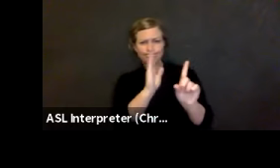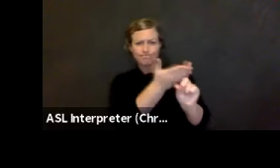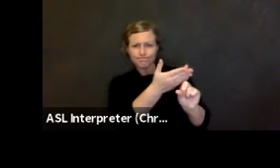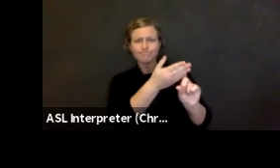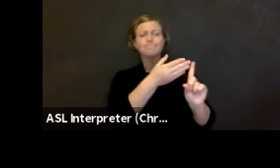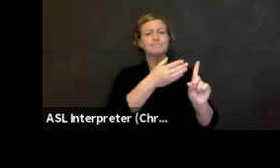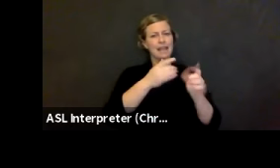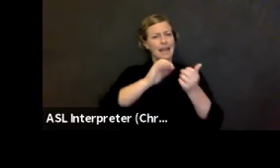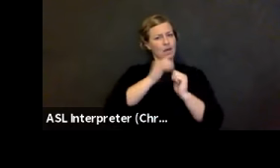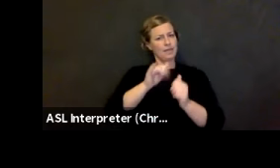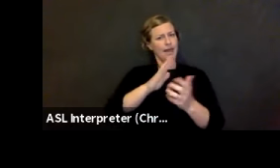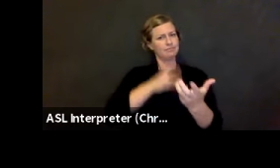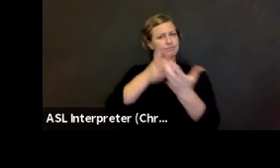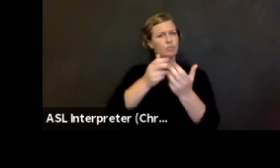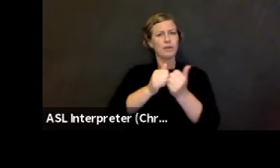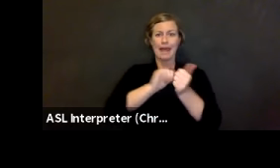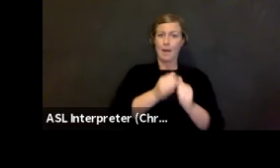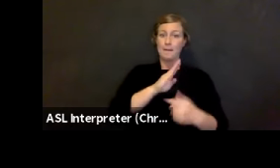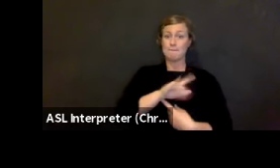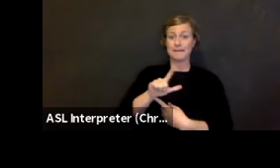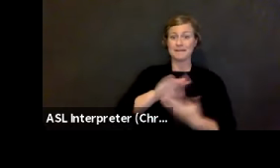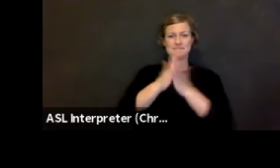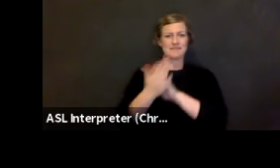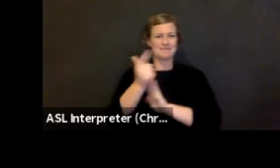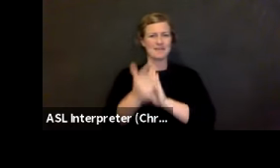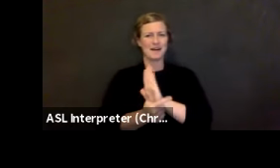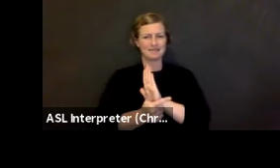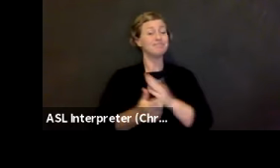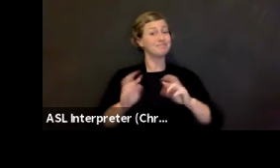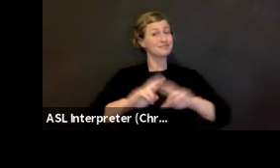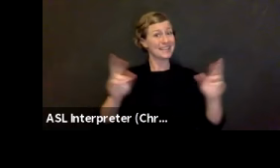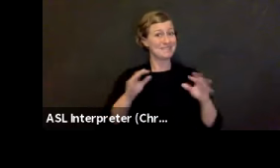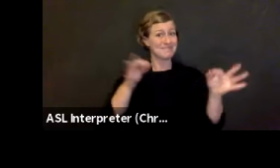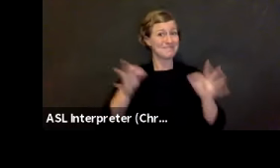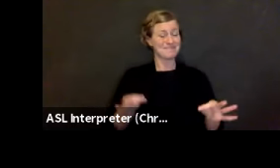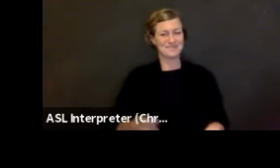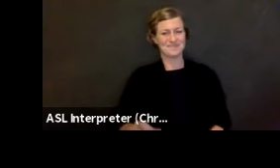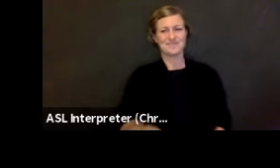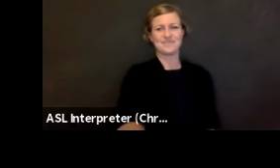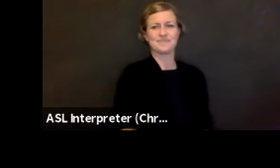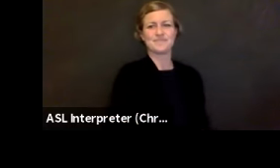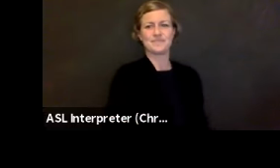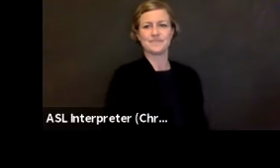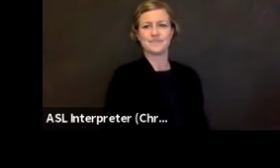with you today an overview of what citizen lobbying is and how it works and how it